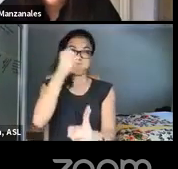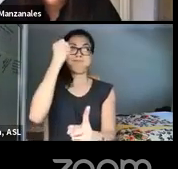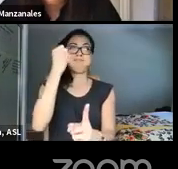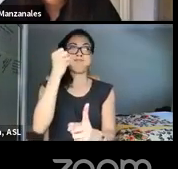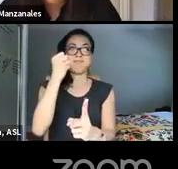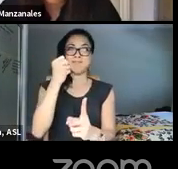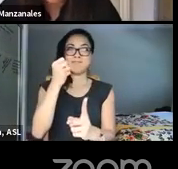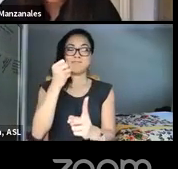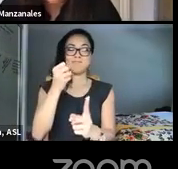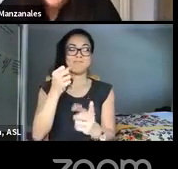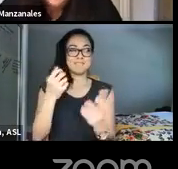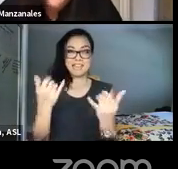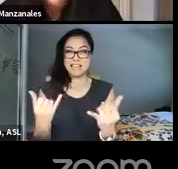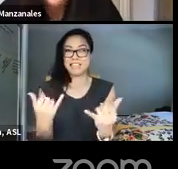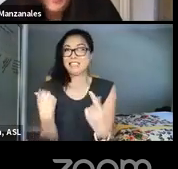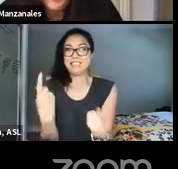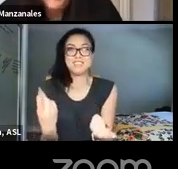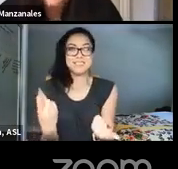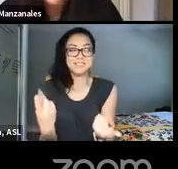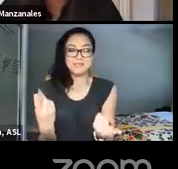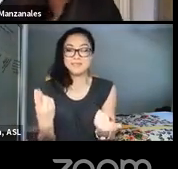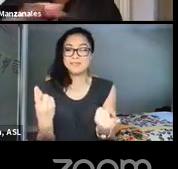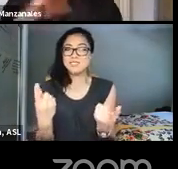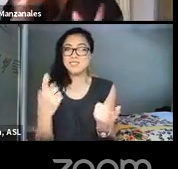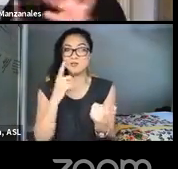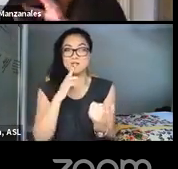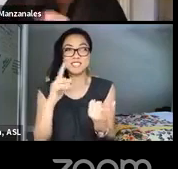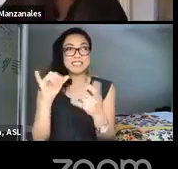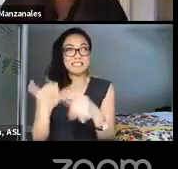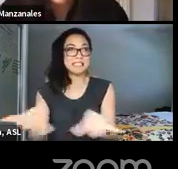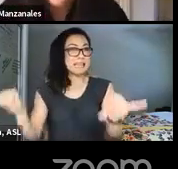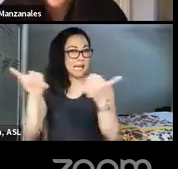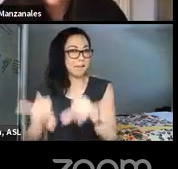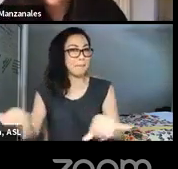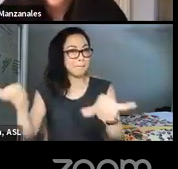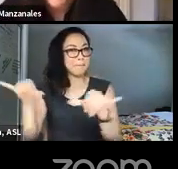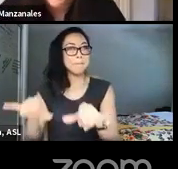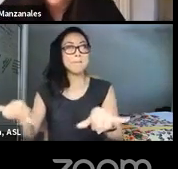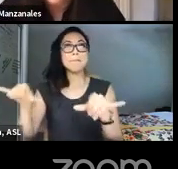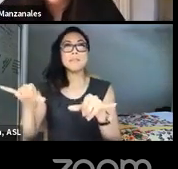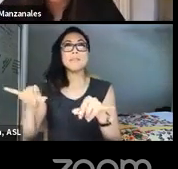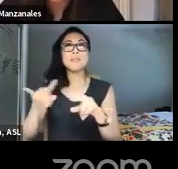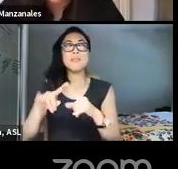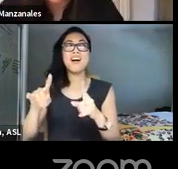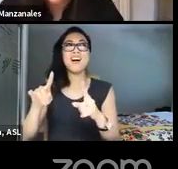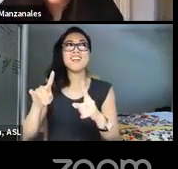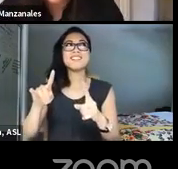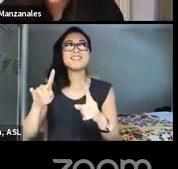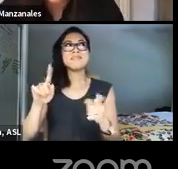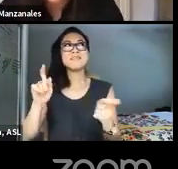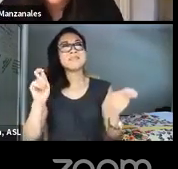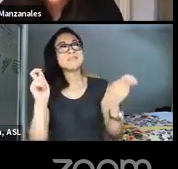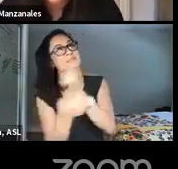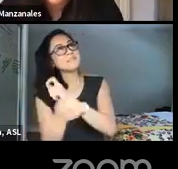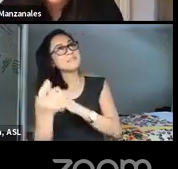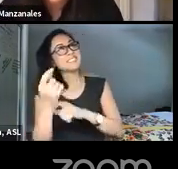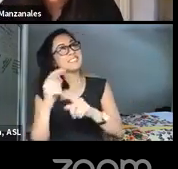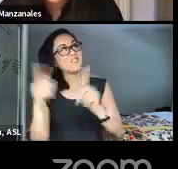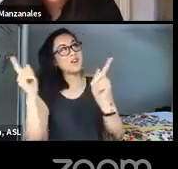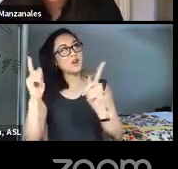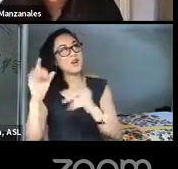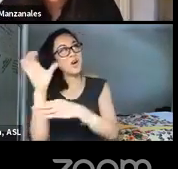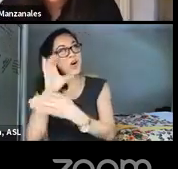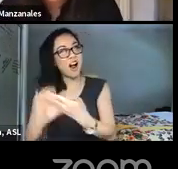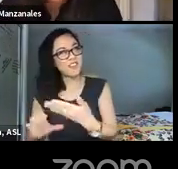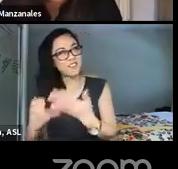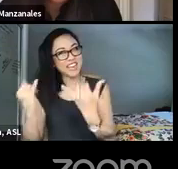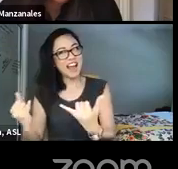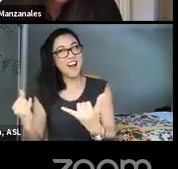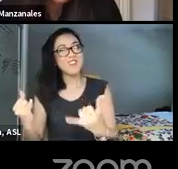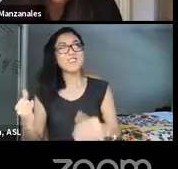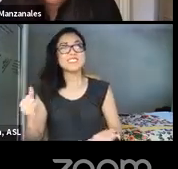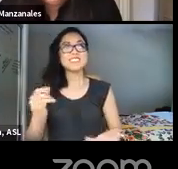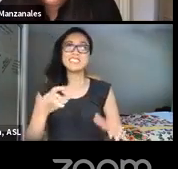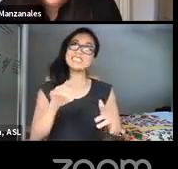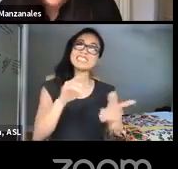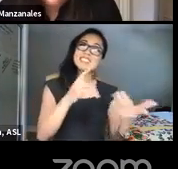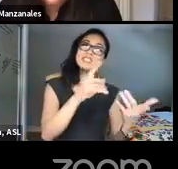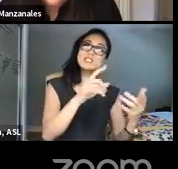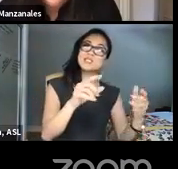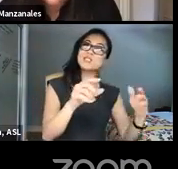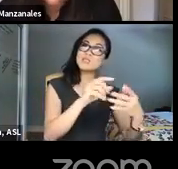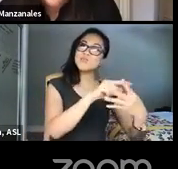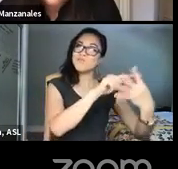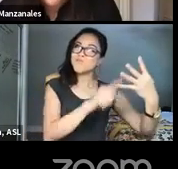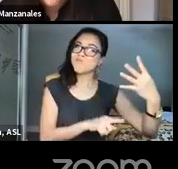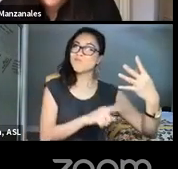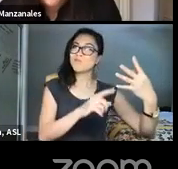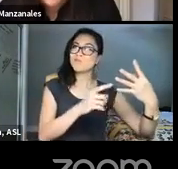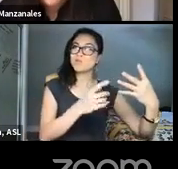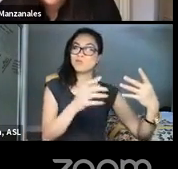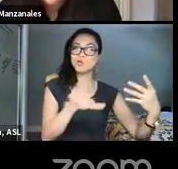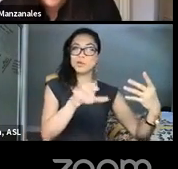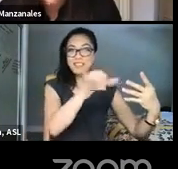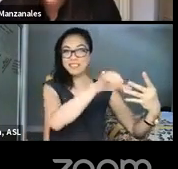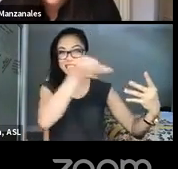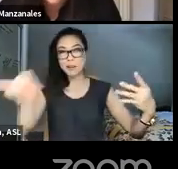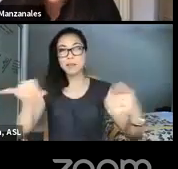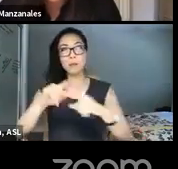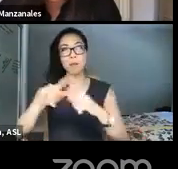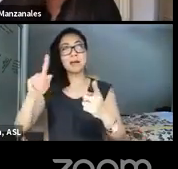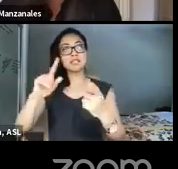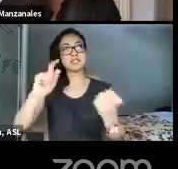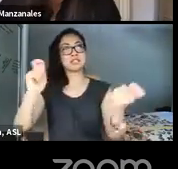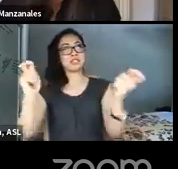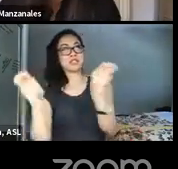and classes for senior centers and community groups, just different groups that we have